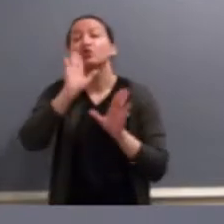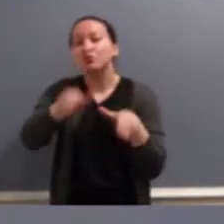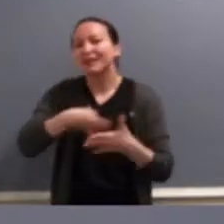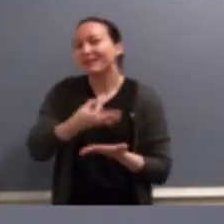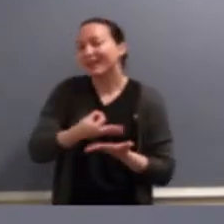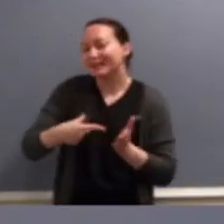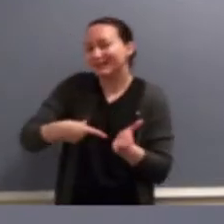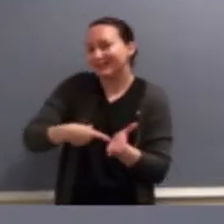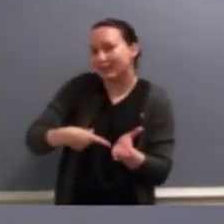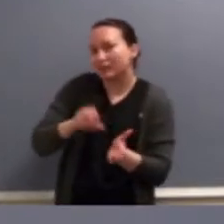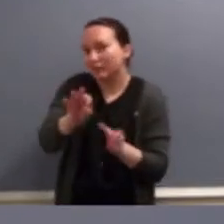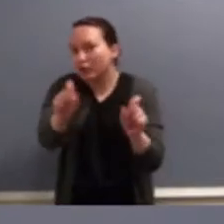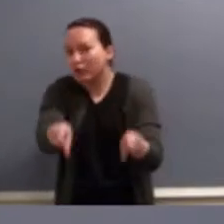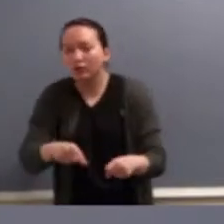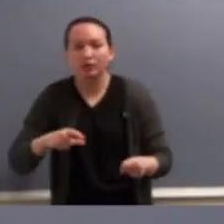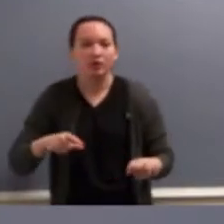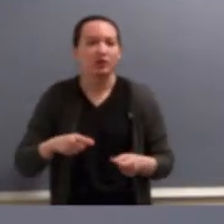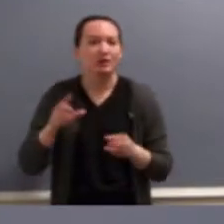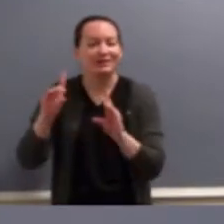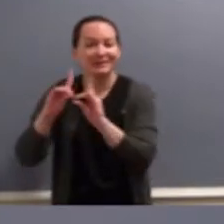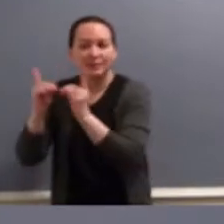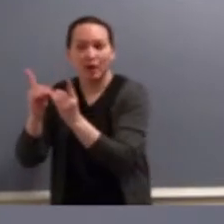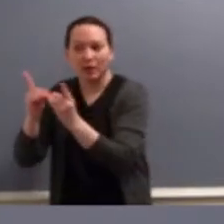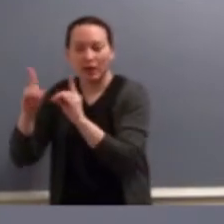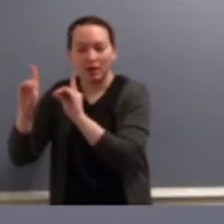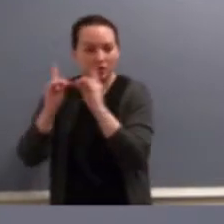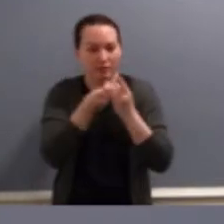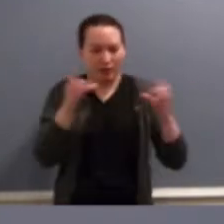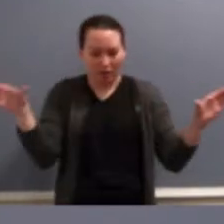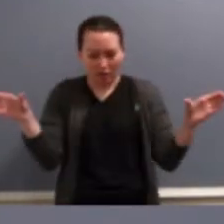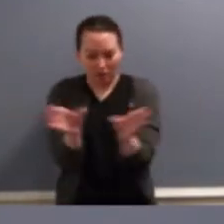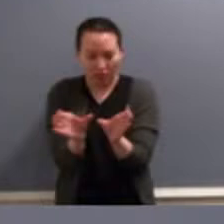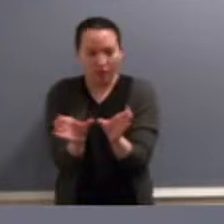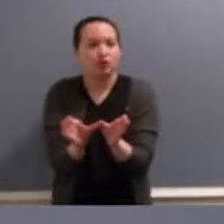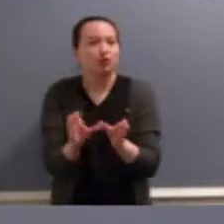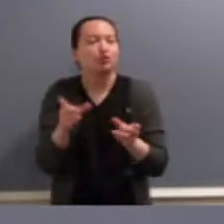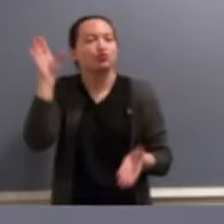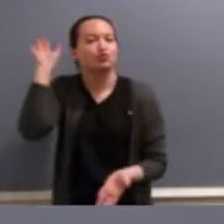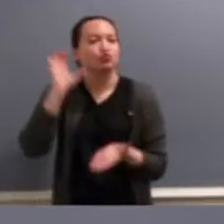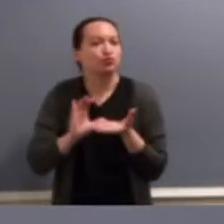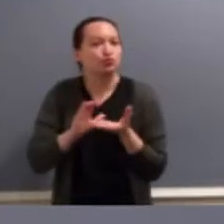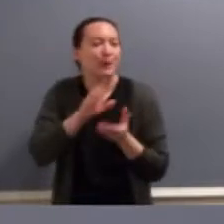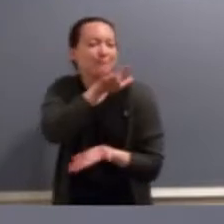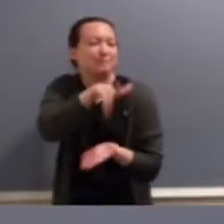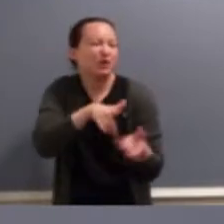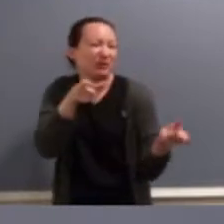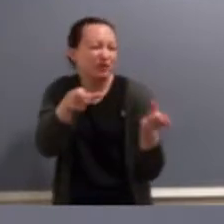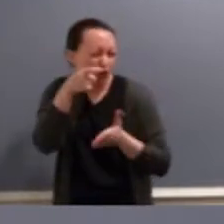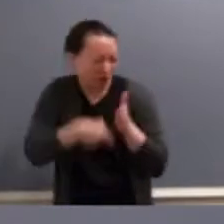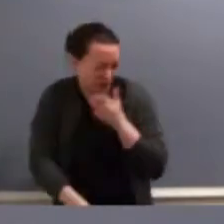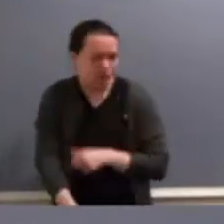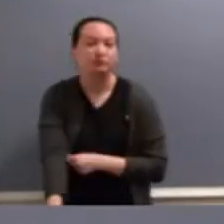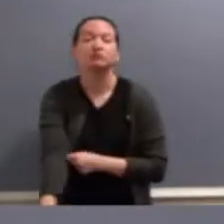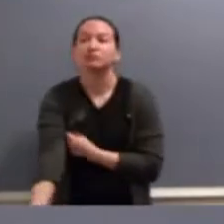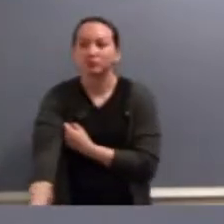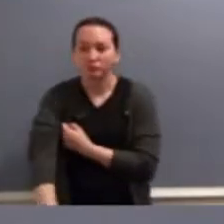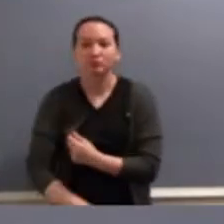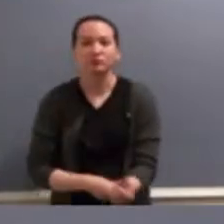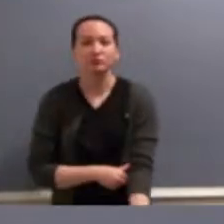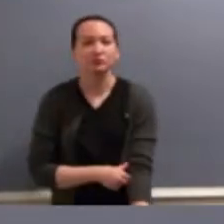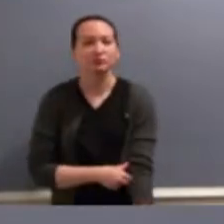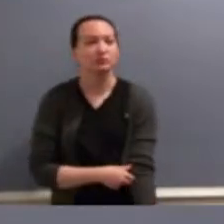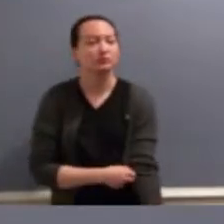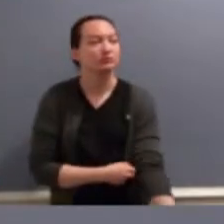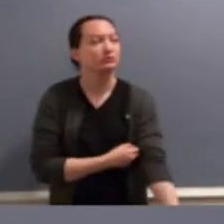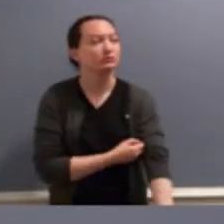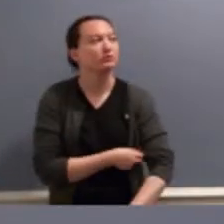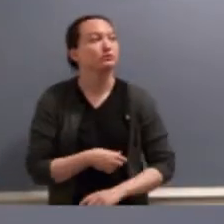wherever we could we consolidated departments to reduce middle management costs we we we closed